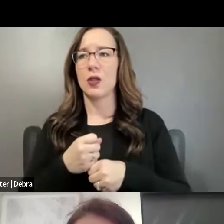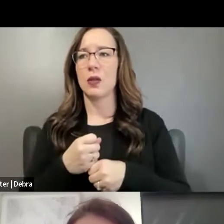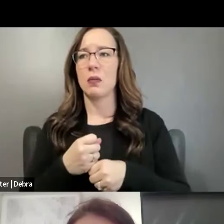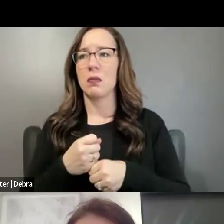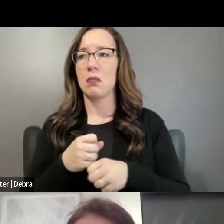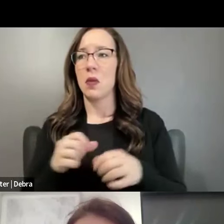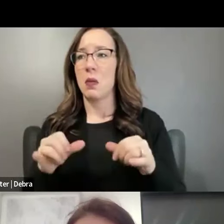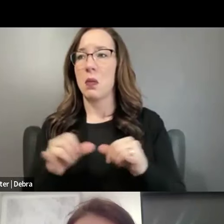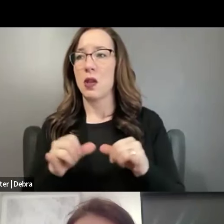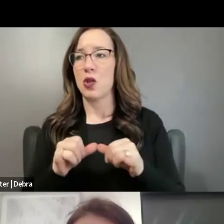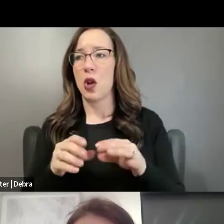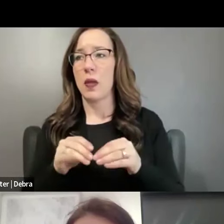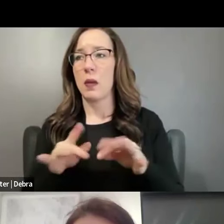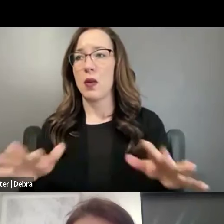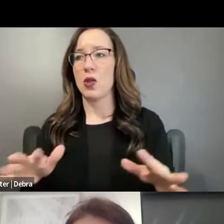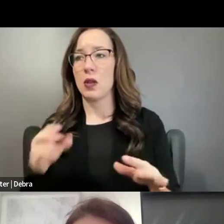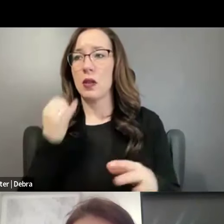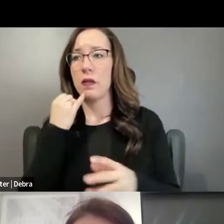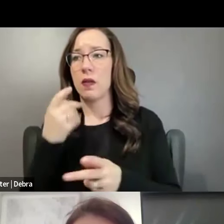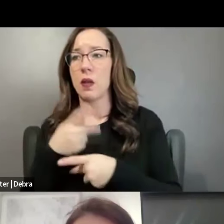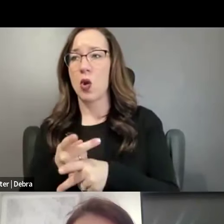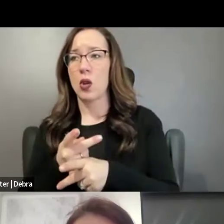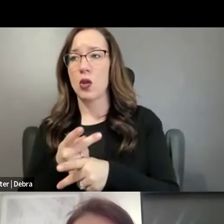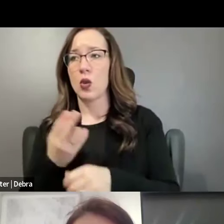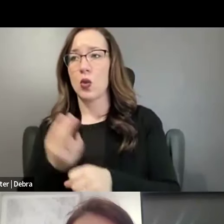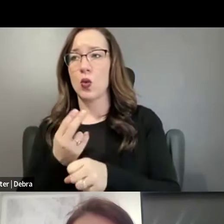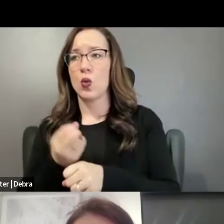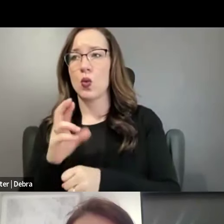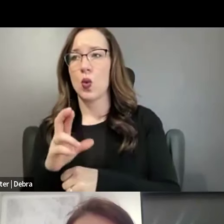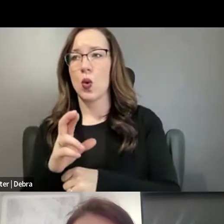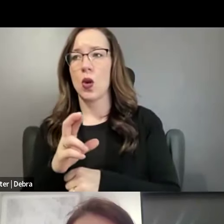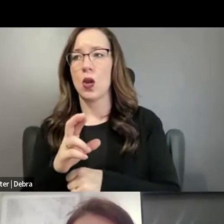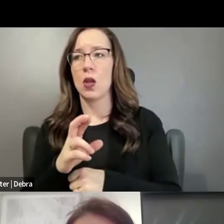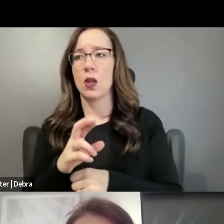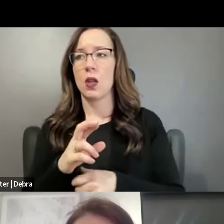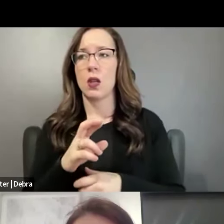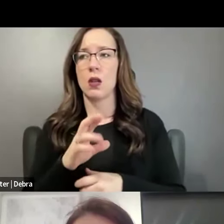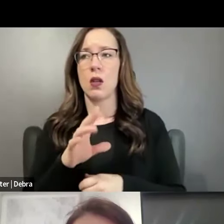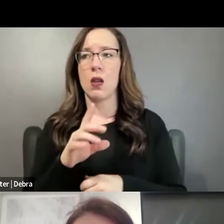Yes, so it of course it depends on the data, if there is enough data